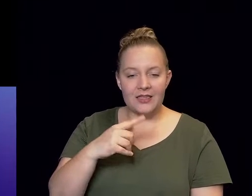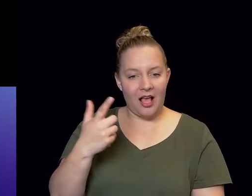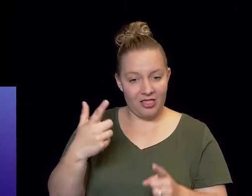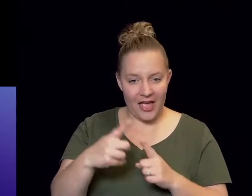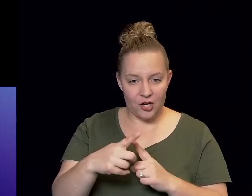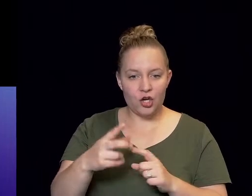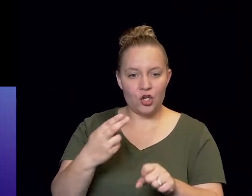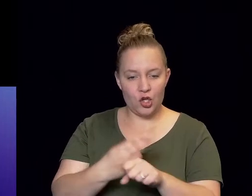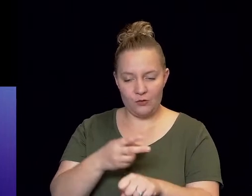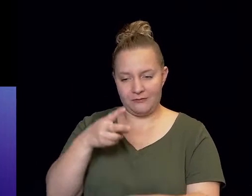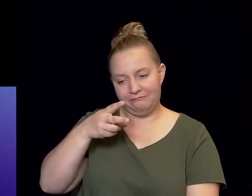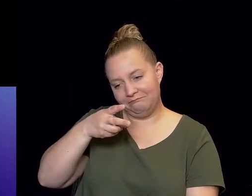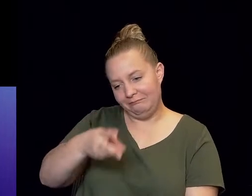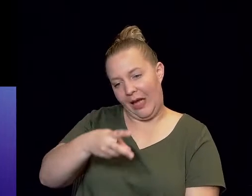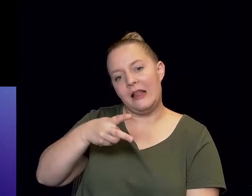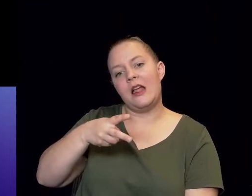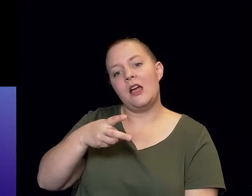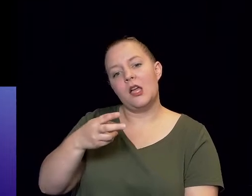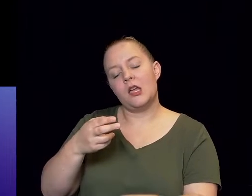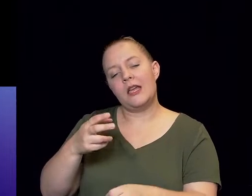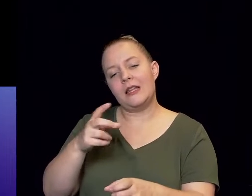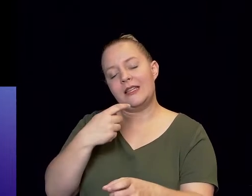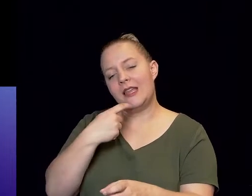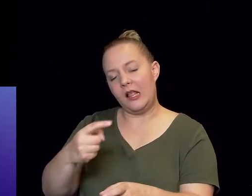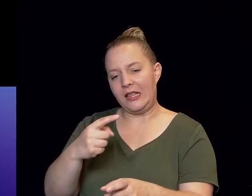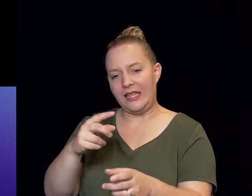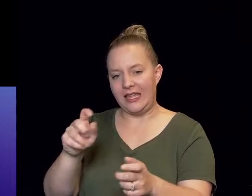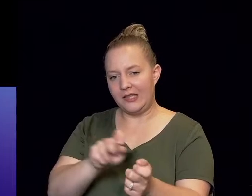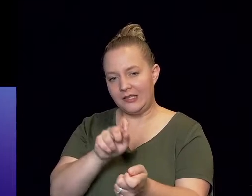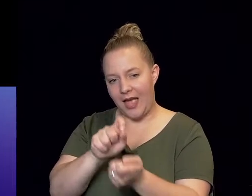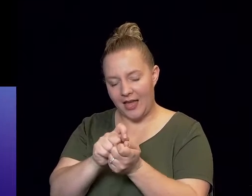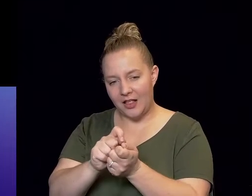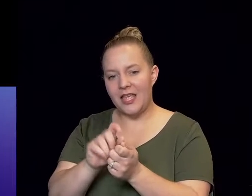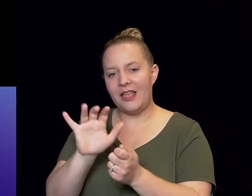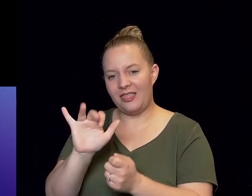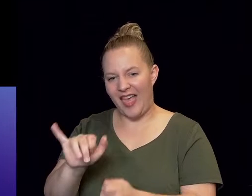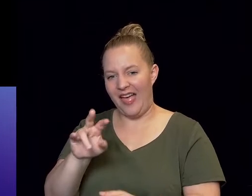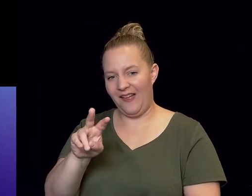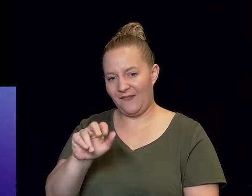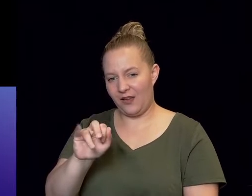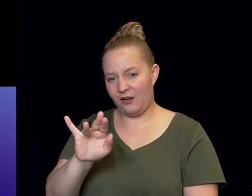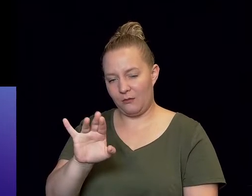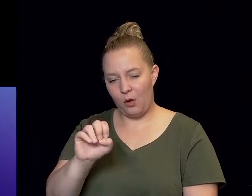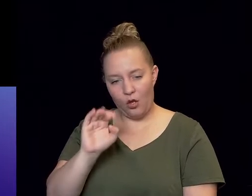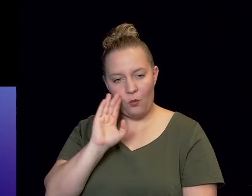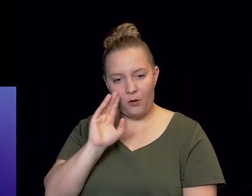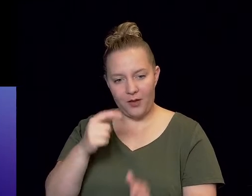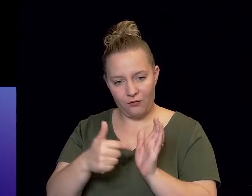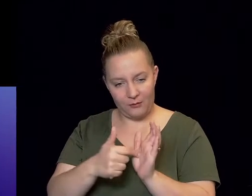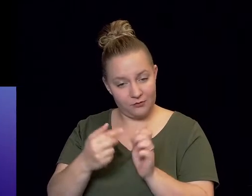to tell exactly what that variable is going to be represented by. So in translating, I'm going